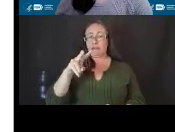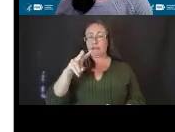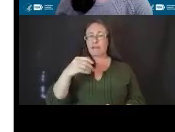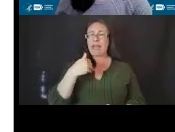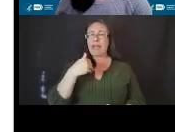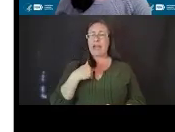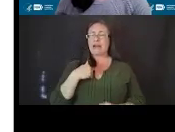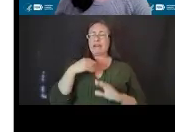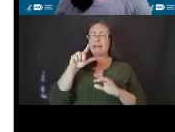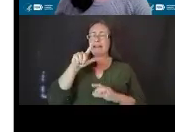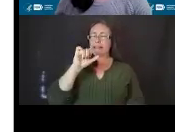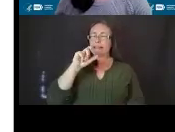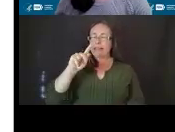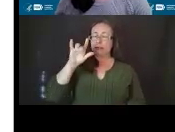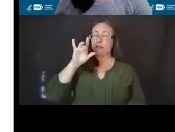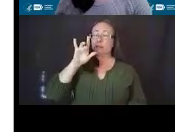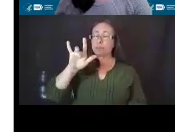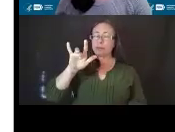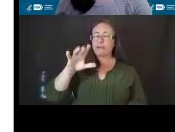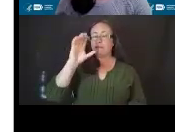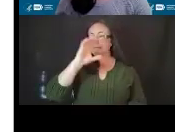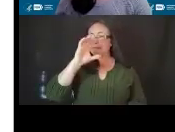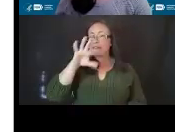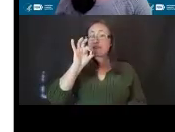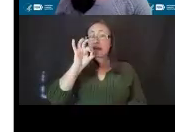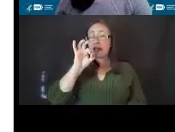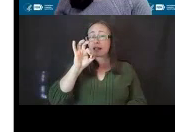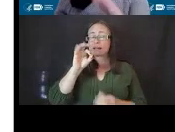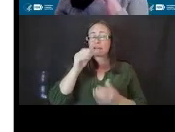A common question when you already have an R01 award